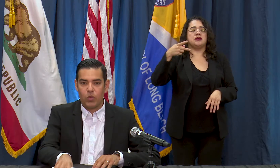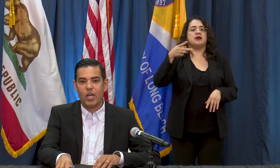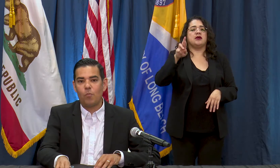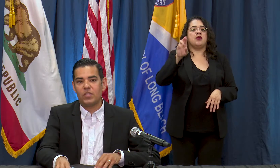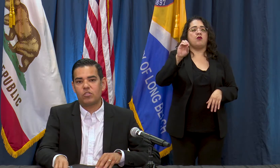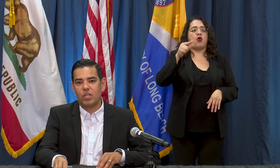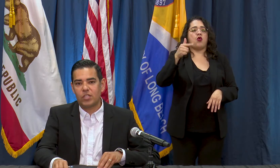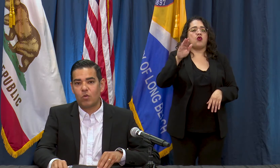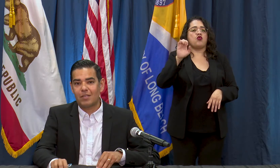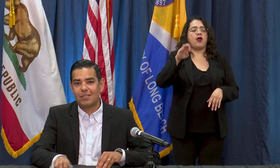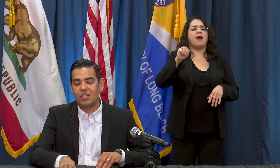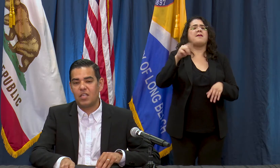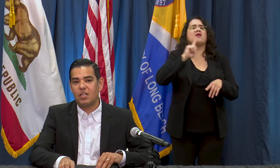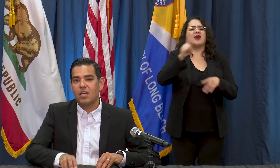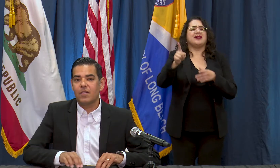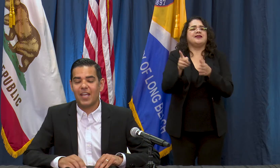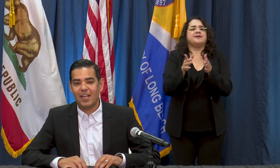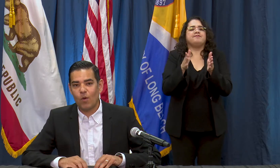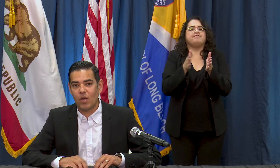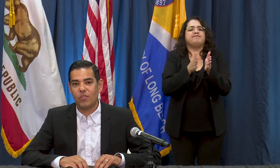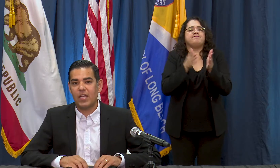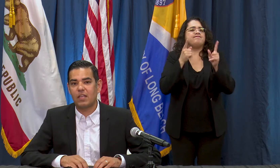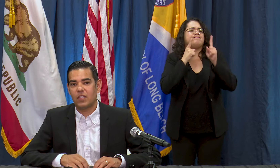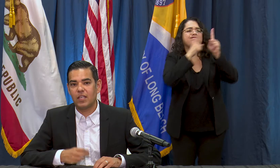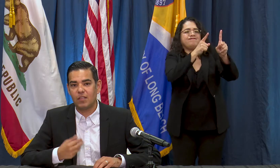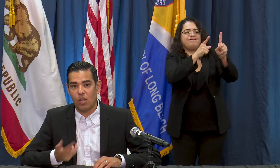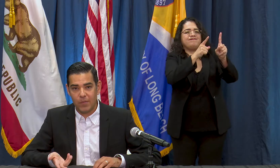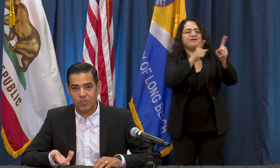reopen streets across the city and I want to thank the Long Beach City